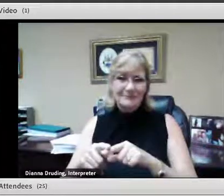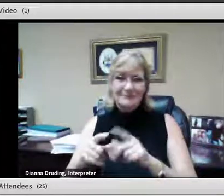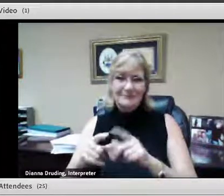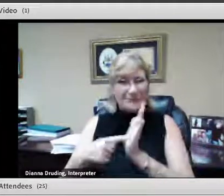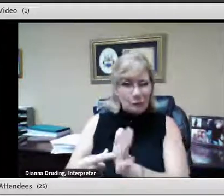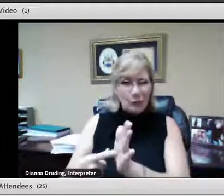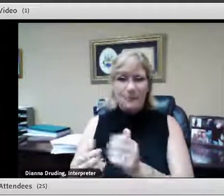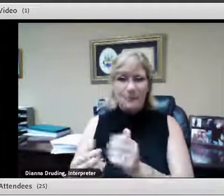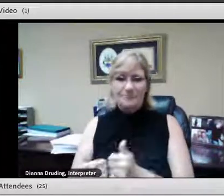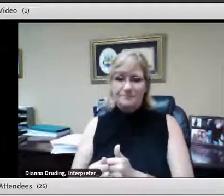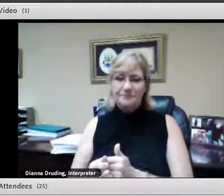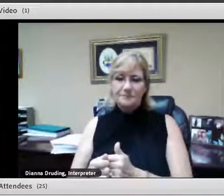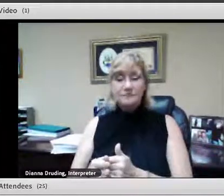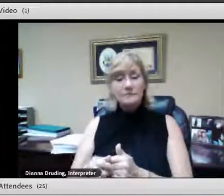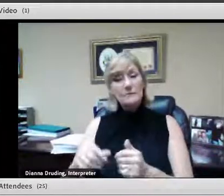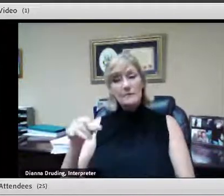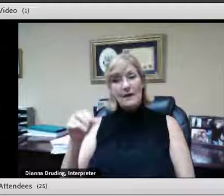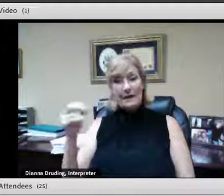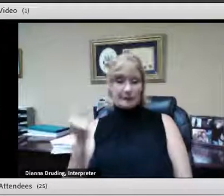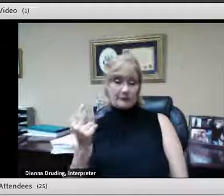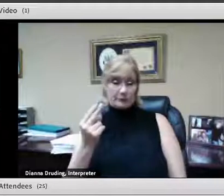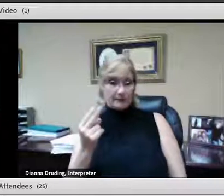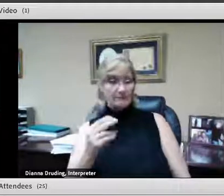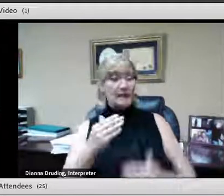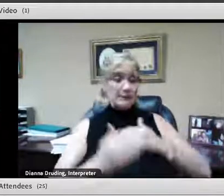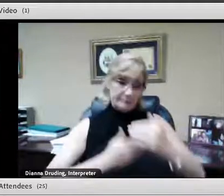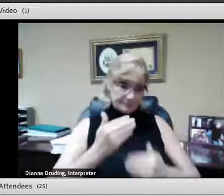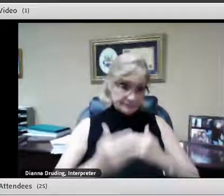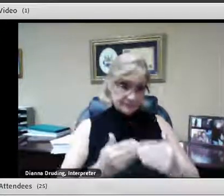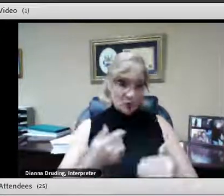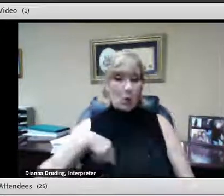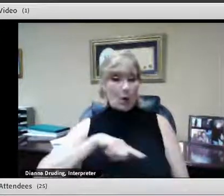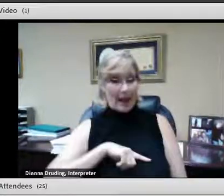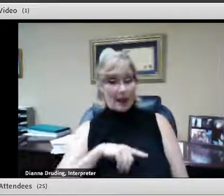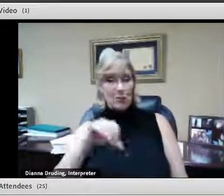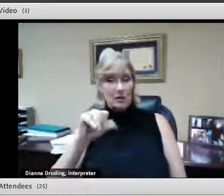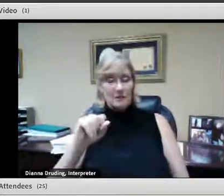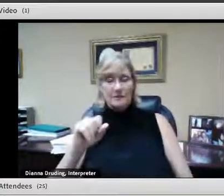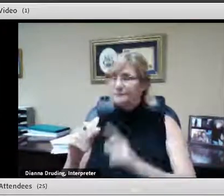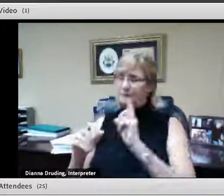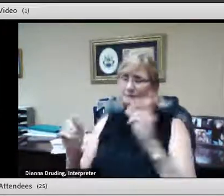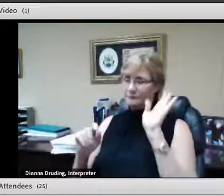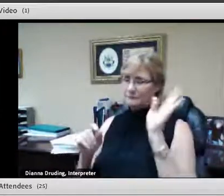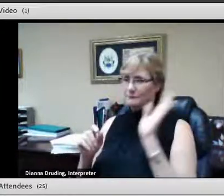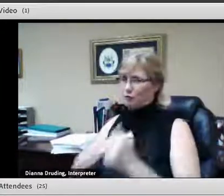Hilary: All right. So, moving on to our STEM games. Ryan: Well, sorry. Just before we move on,